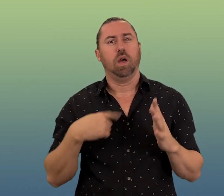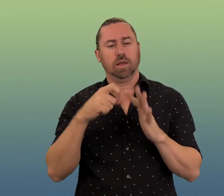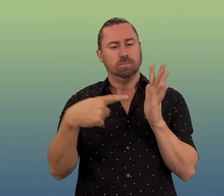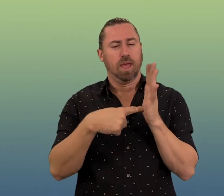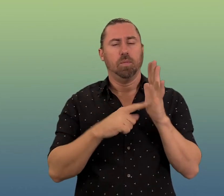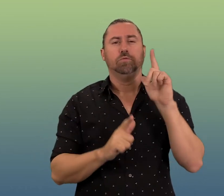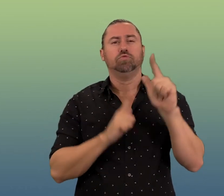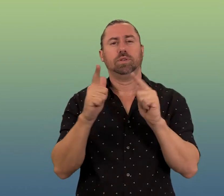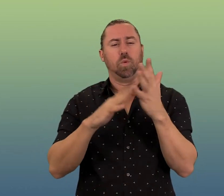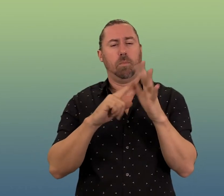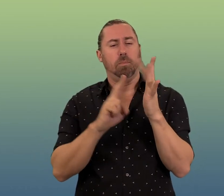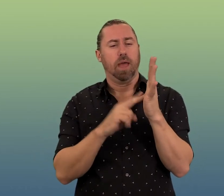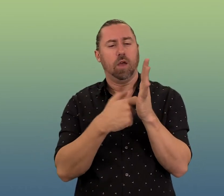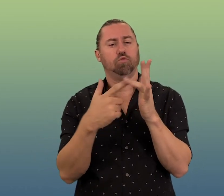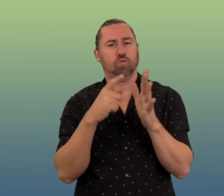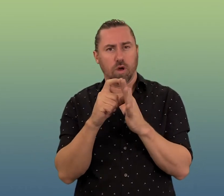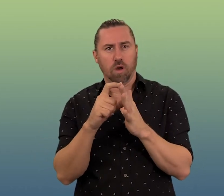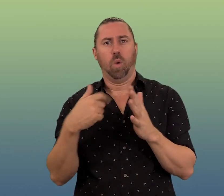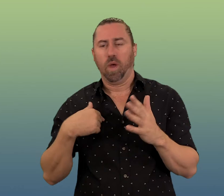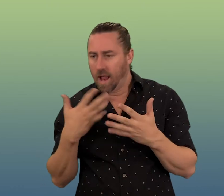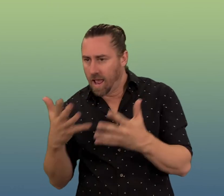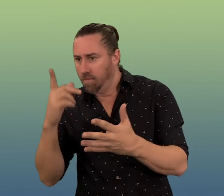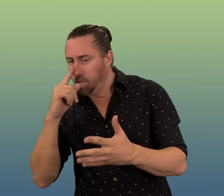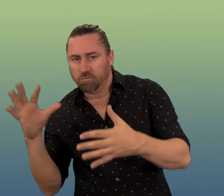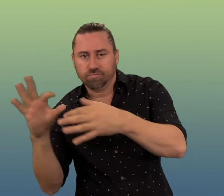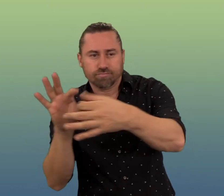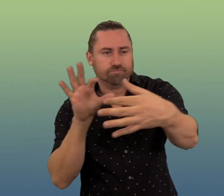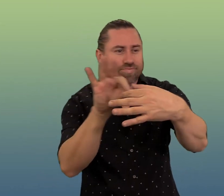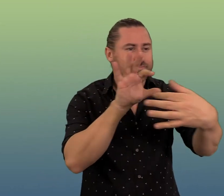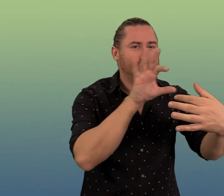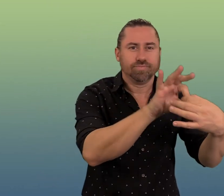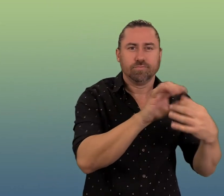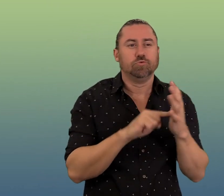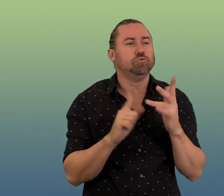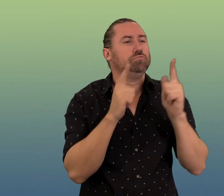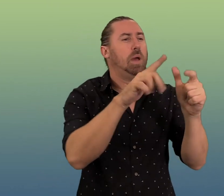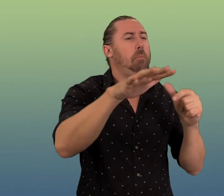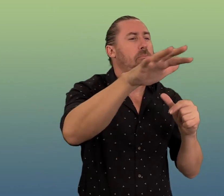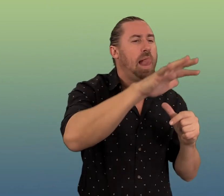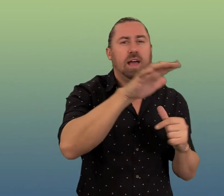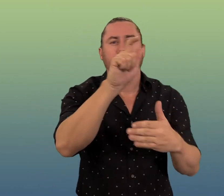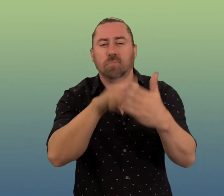The Department of Transport and Main Roads moves and connects people, places, goods and services